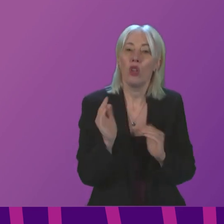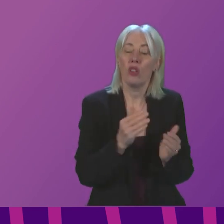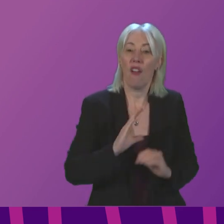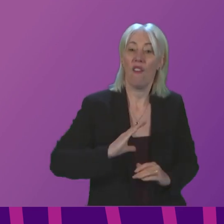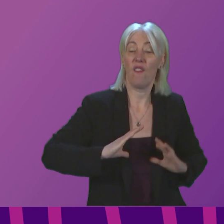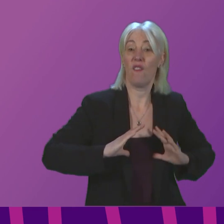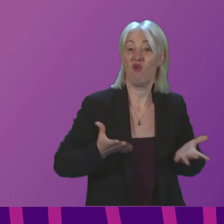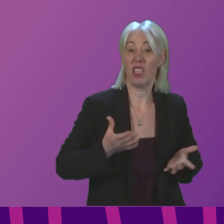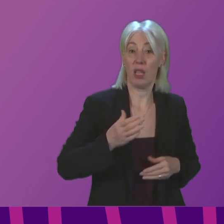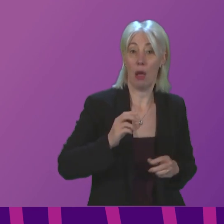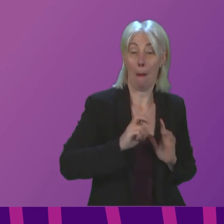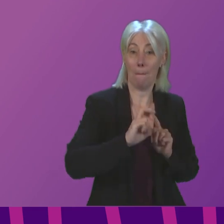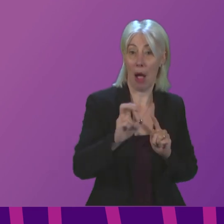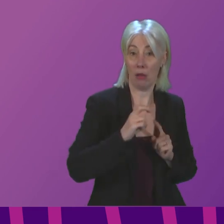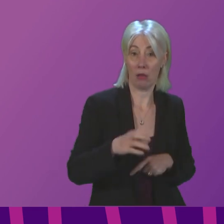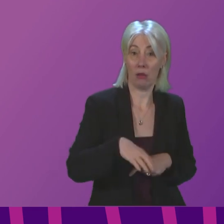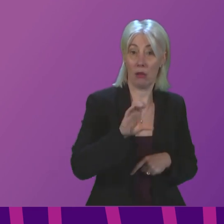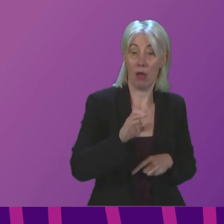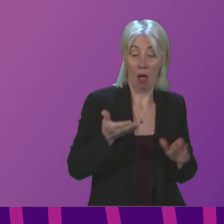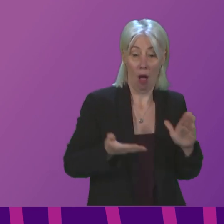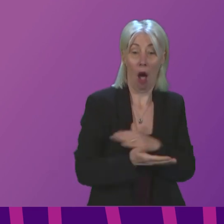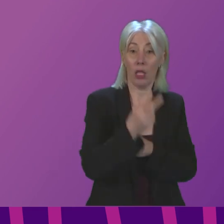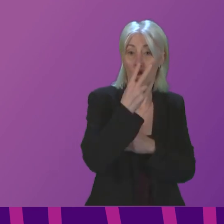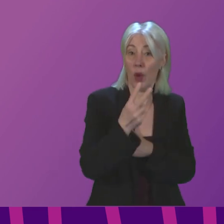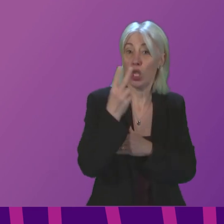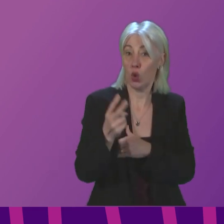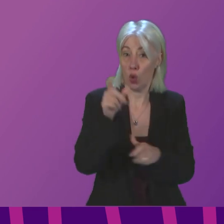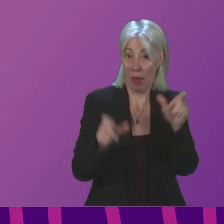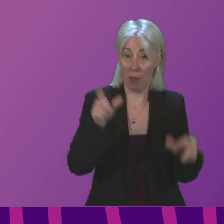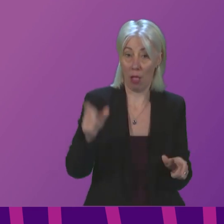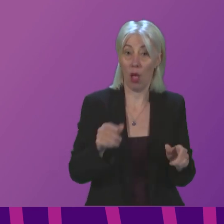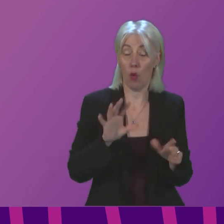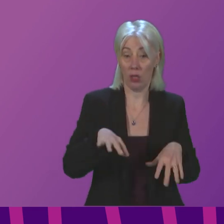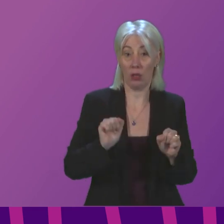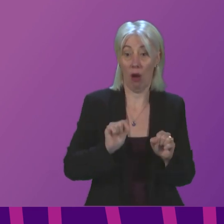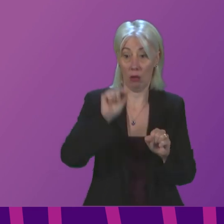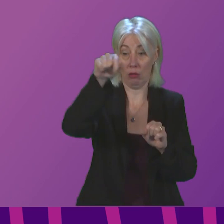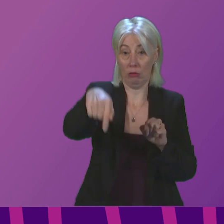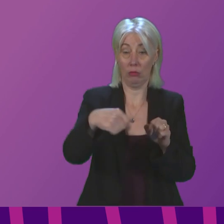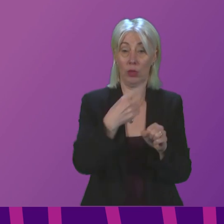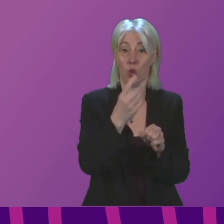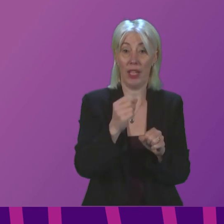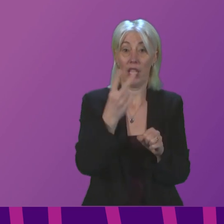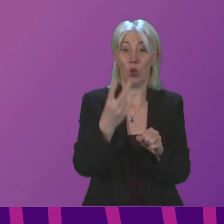travel for under-22s, which will come into force at the beginning of next year. We need